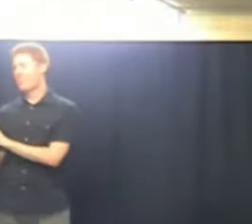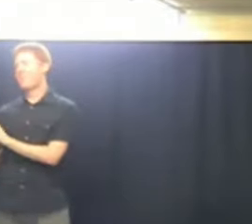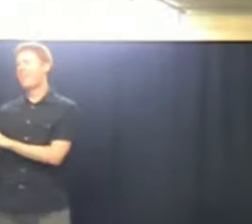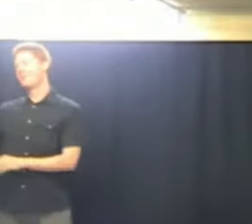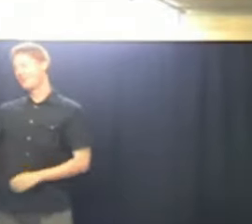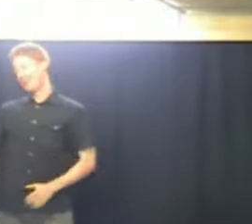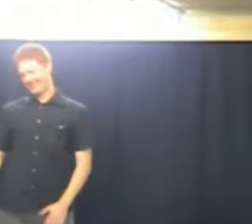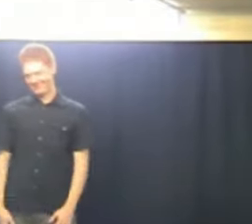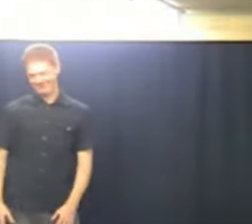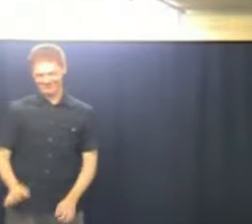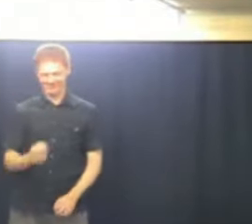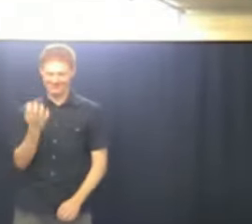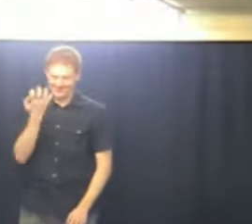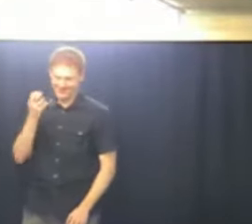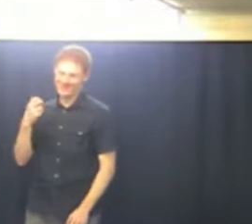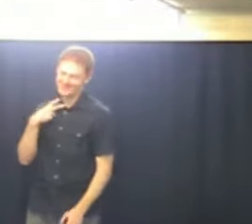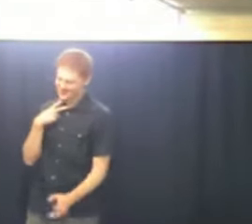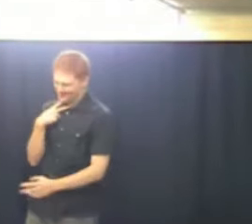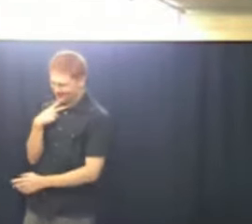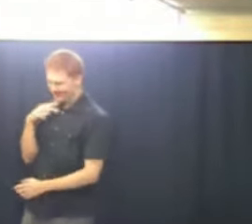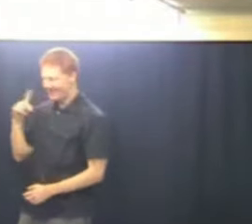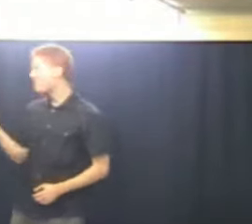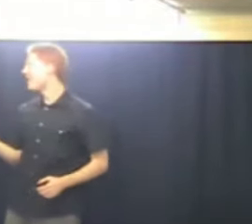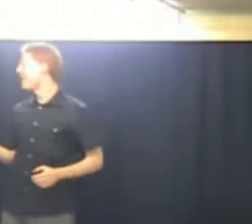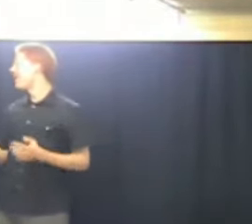But sorry no fire for you today I know you must be disappointed